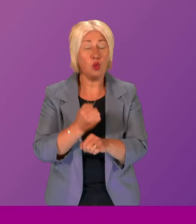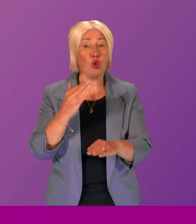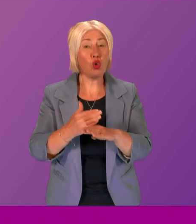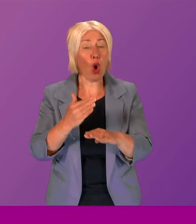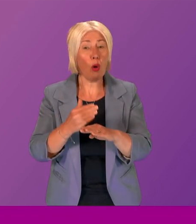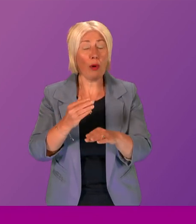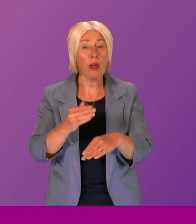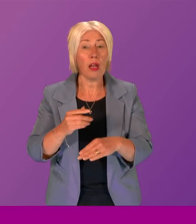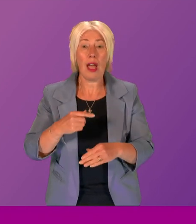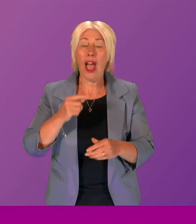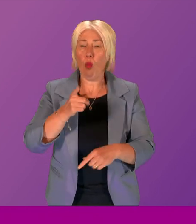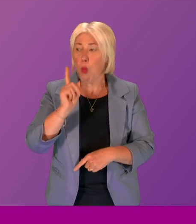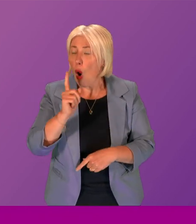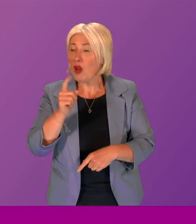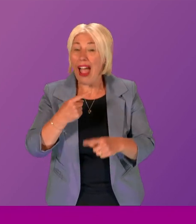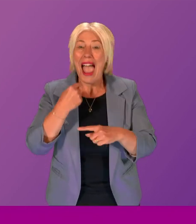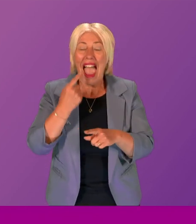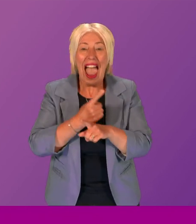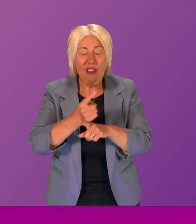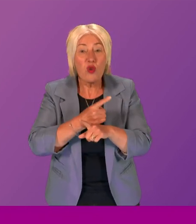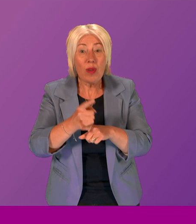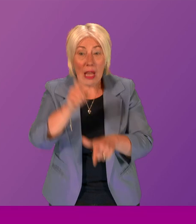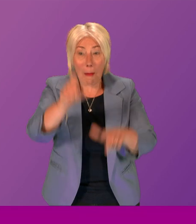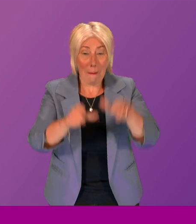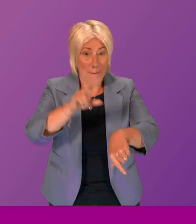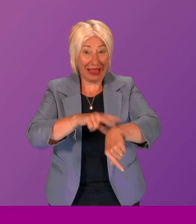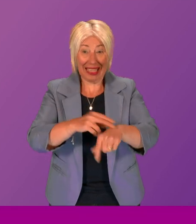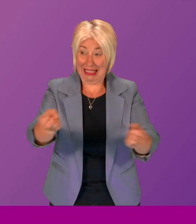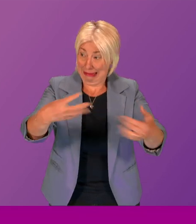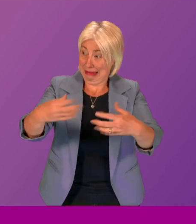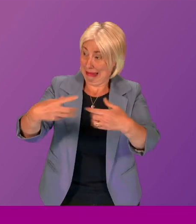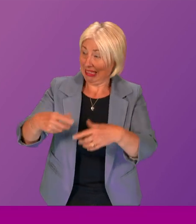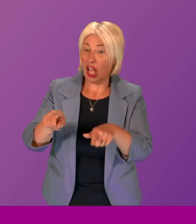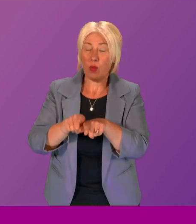warnings, week after week, from officers on the front line, the Police Federation and now the